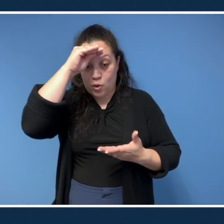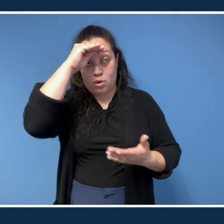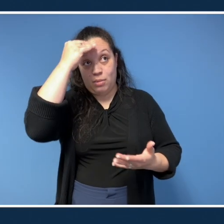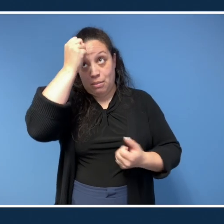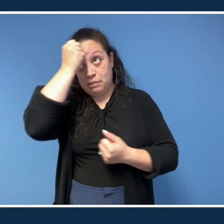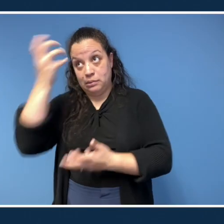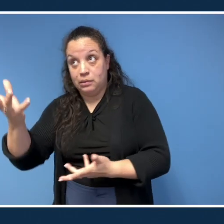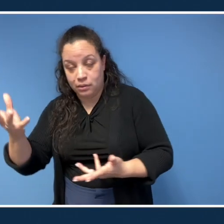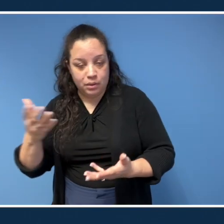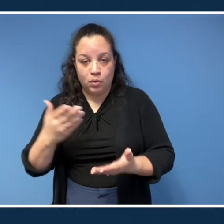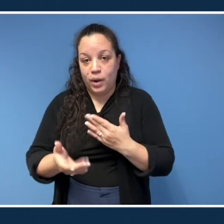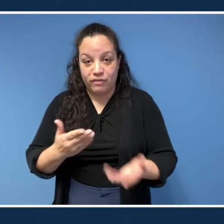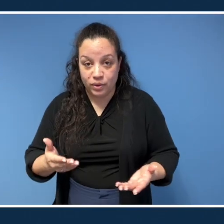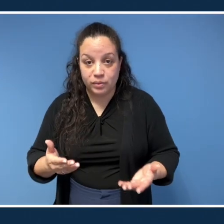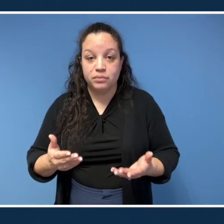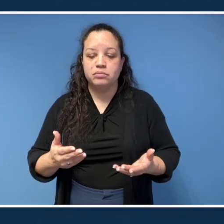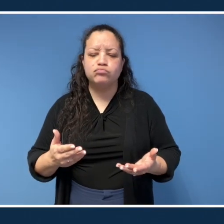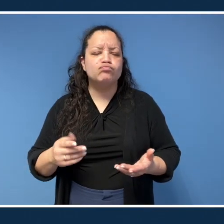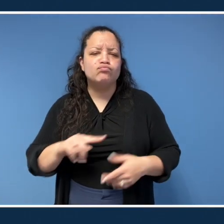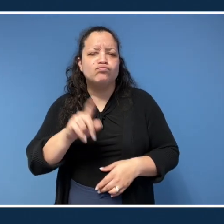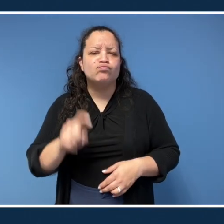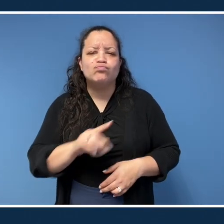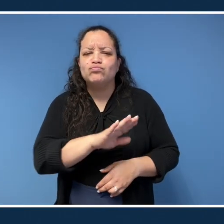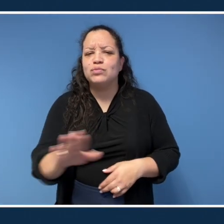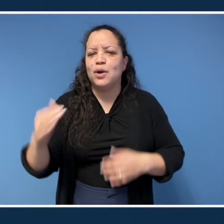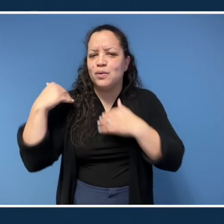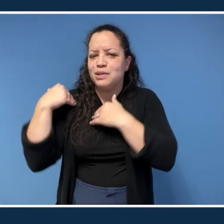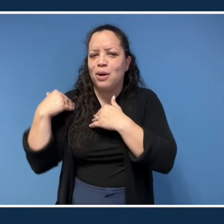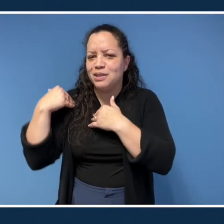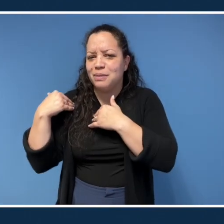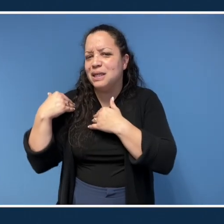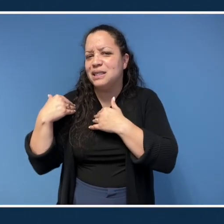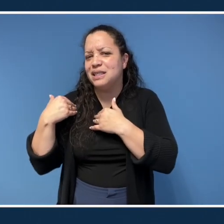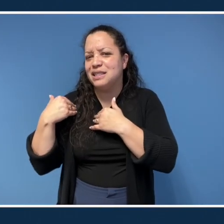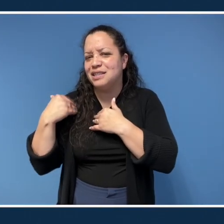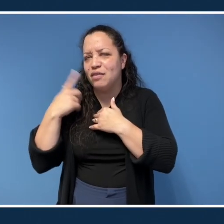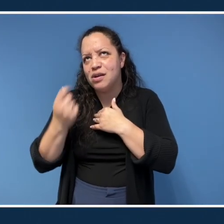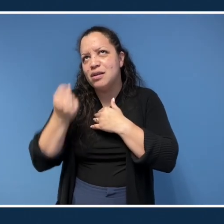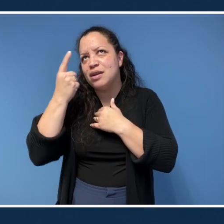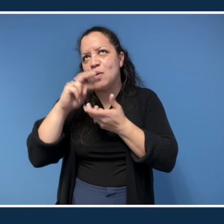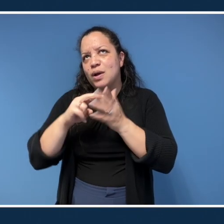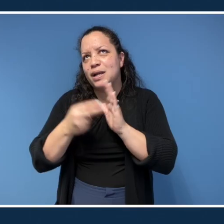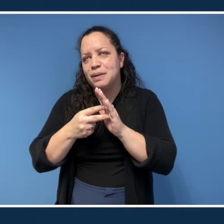say, what responsibilities do they carry once they better understand anti-Black racism? And what advice do you have people for